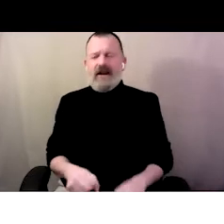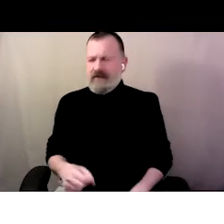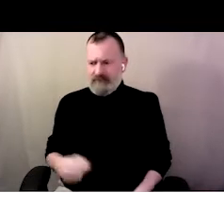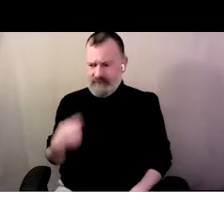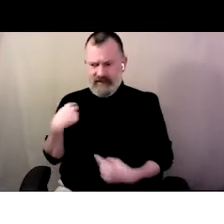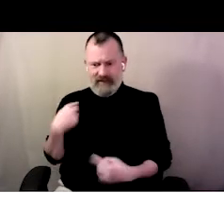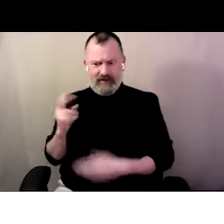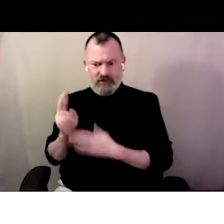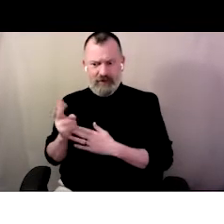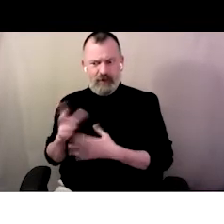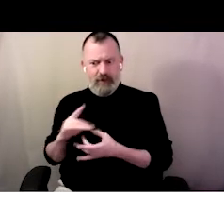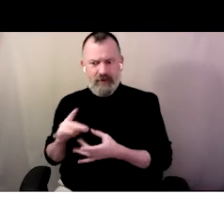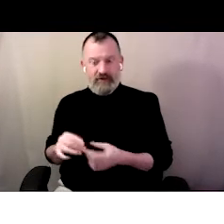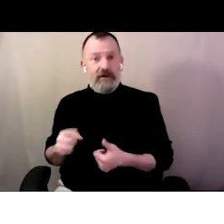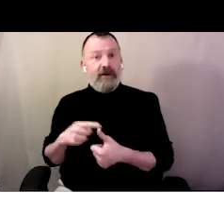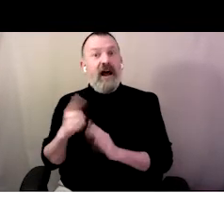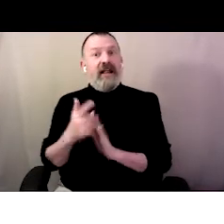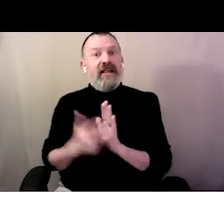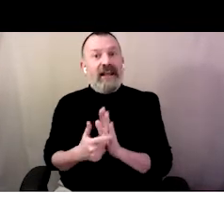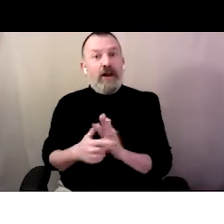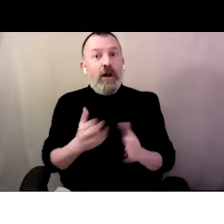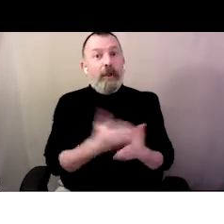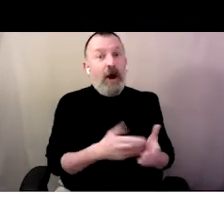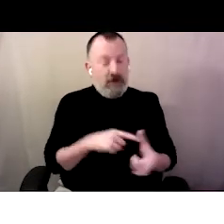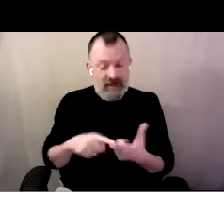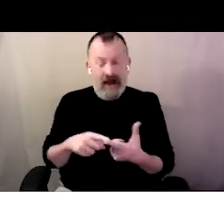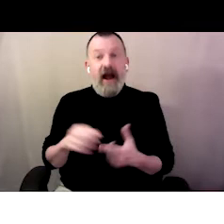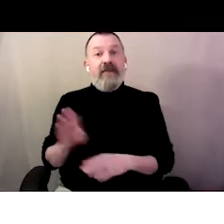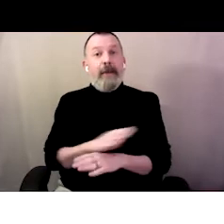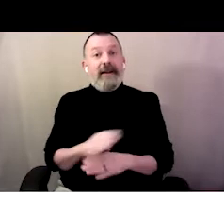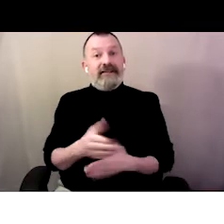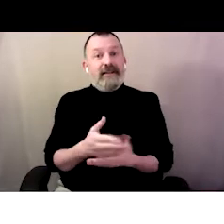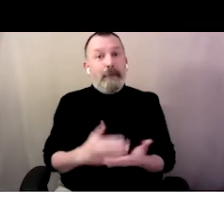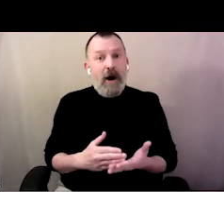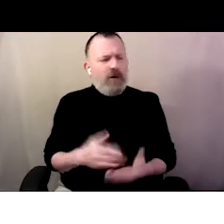You've got the legal side of this, you've got the business side of the attackers, and they're attentive motivation.